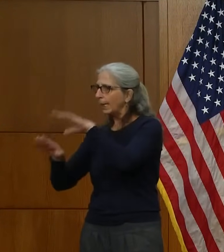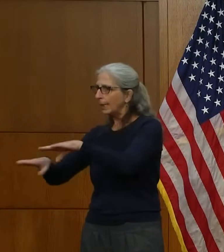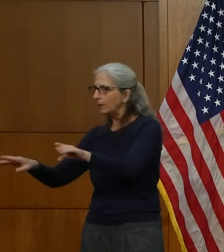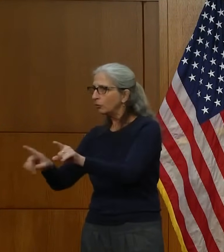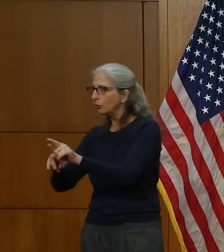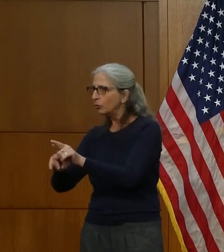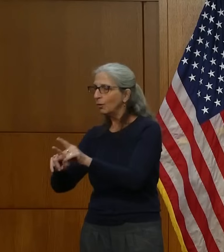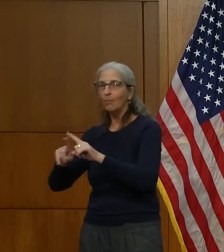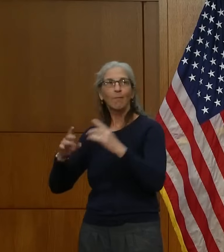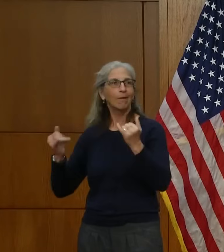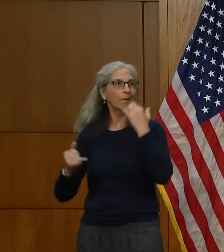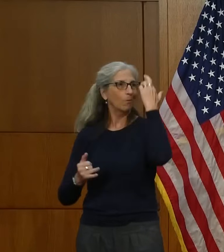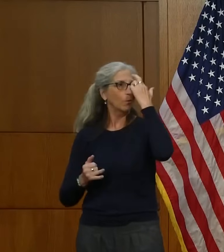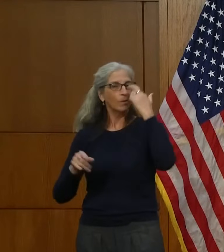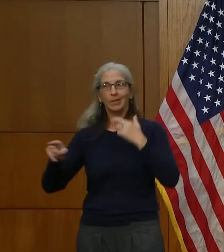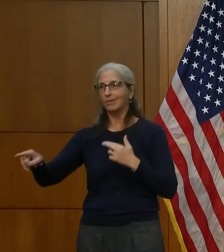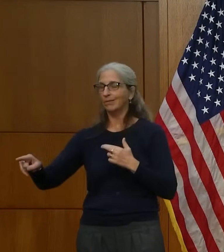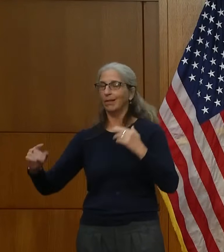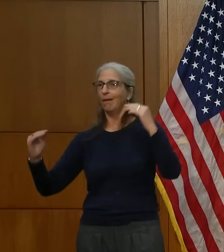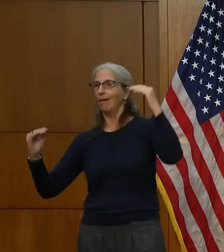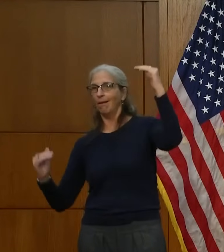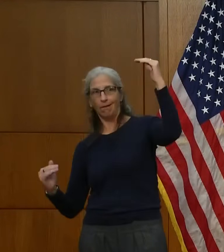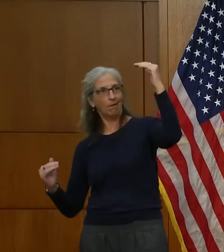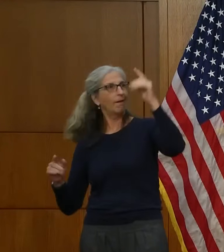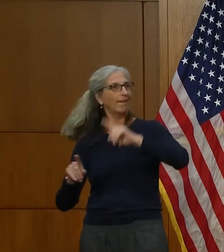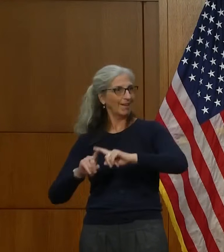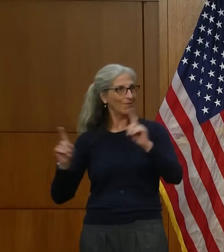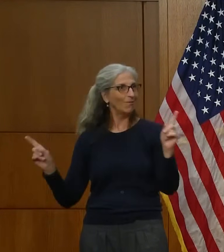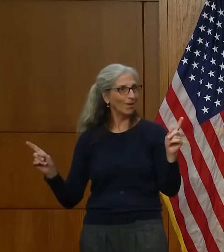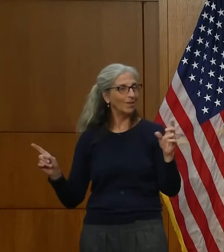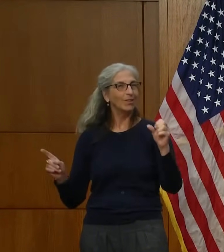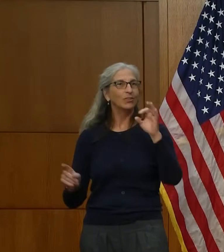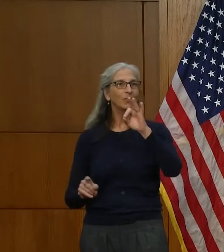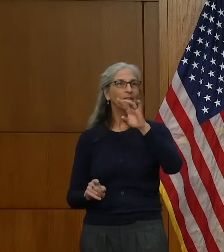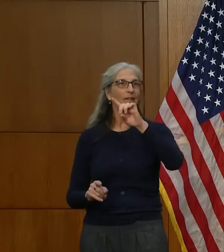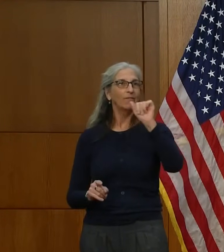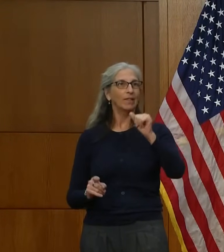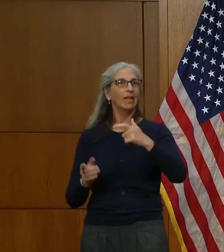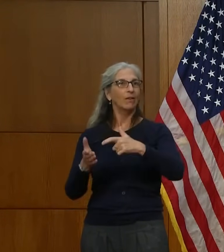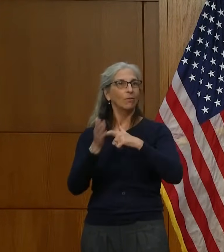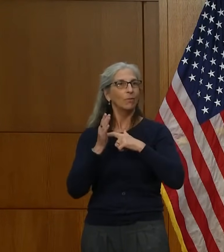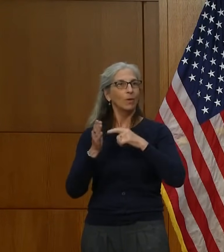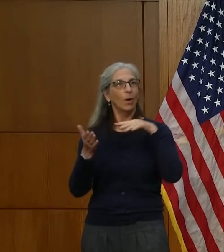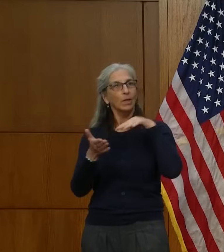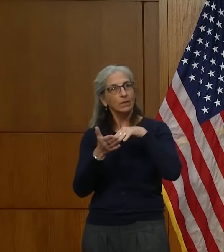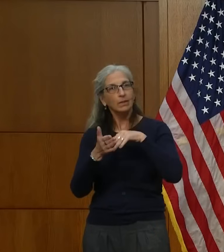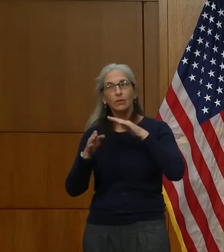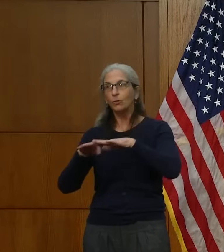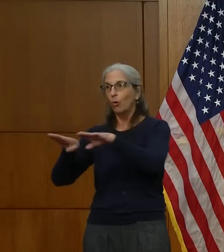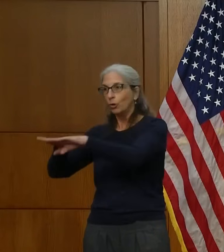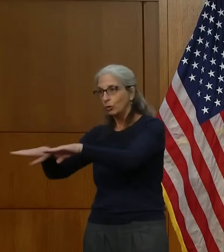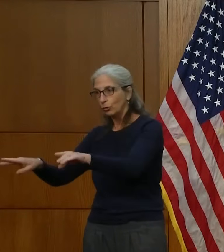WELL, THIS IF IT WAS GOOD FOR ADULTS, AND WE KNOW THAT WE CAN USE IT AND KIDS, AND NOW WE REALIZE THA. CHILDREN ARE